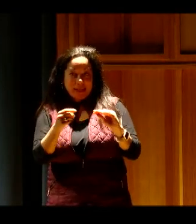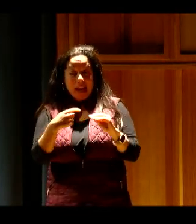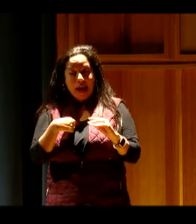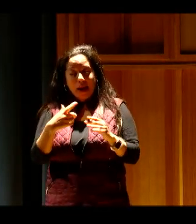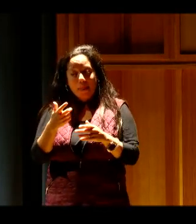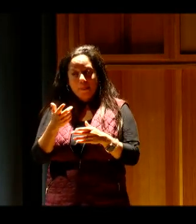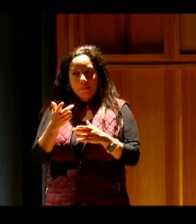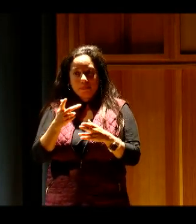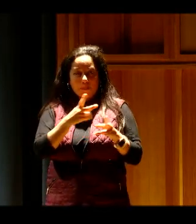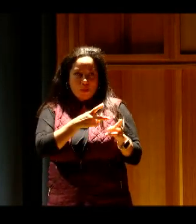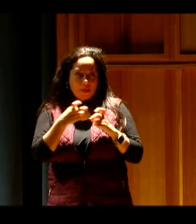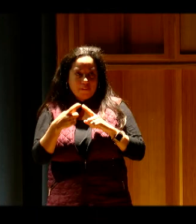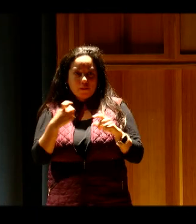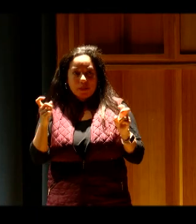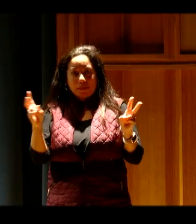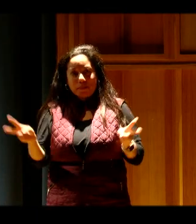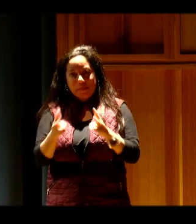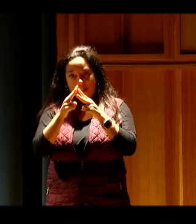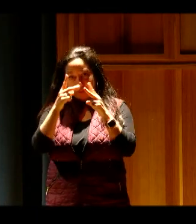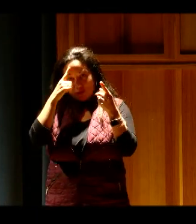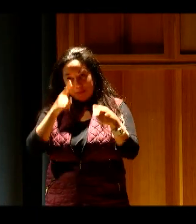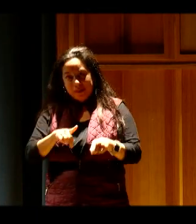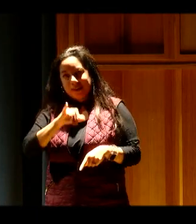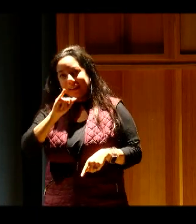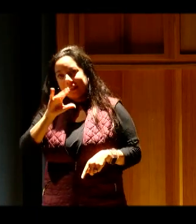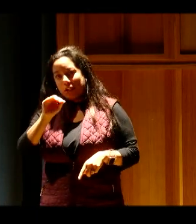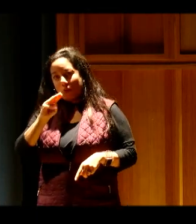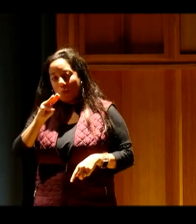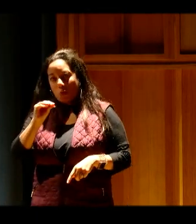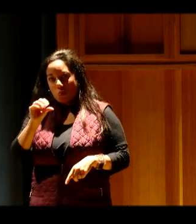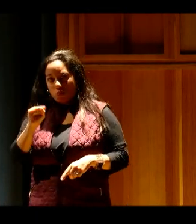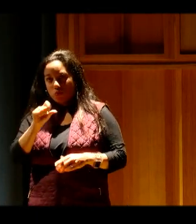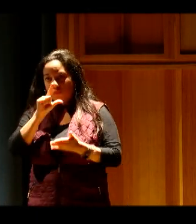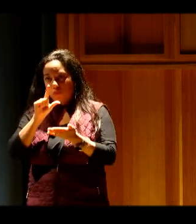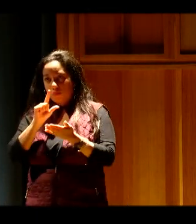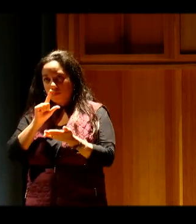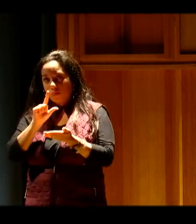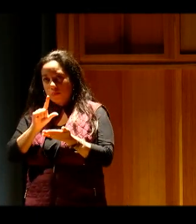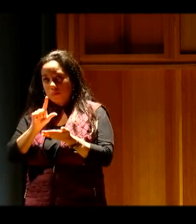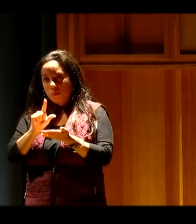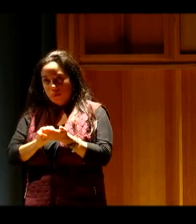and from the ICOMOS Future of Our Past report. The Future of Our Past report found that there are